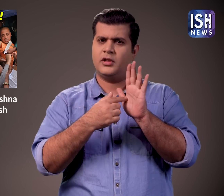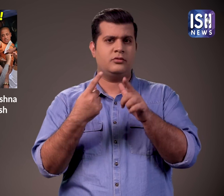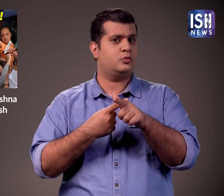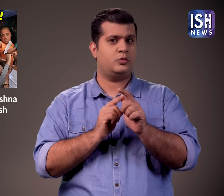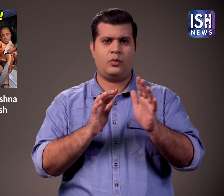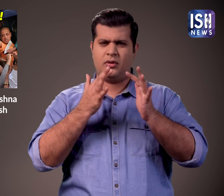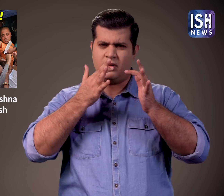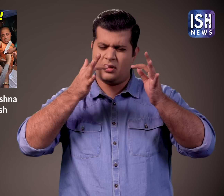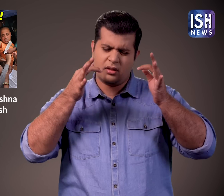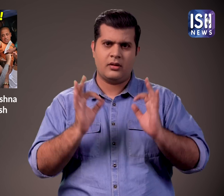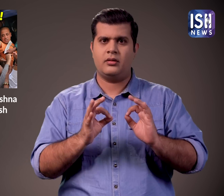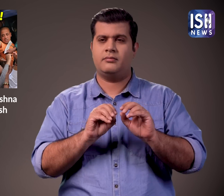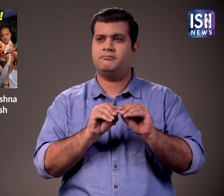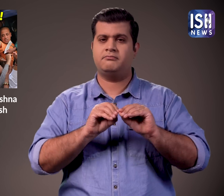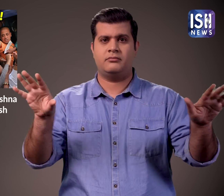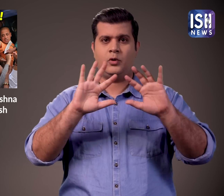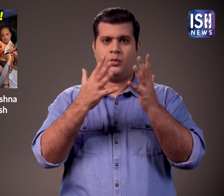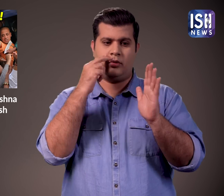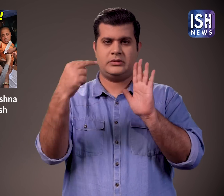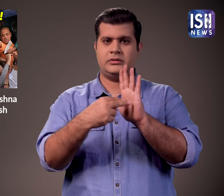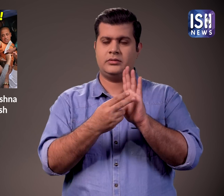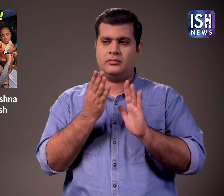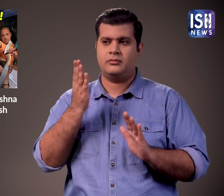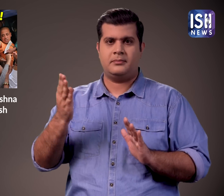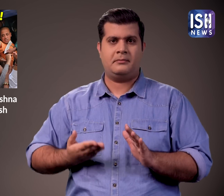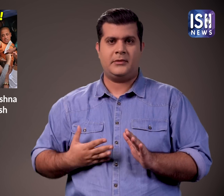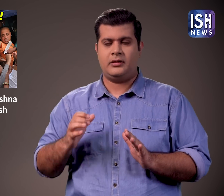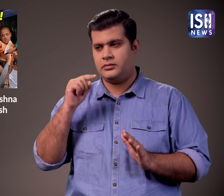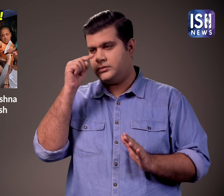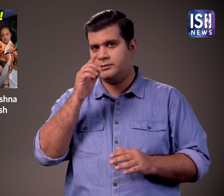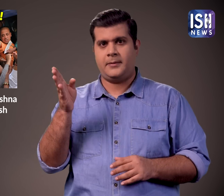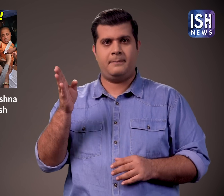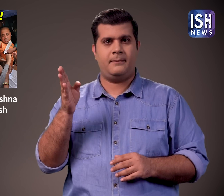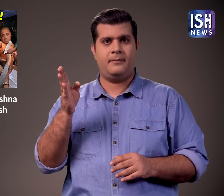It was a strong statement to make Bangladesh feel ashamed of themselves.